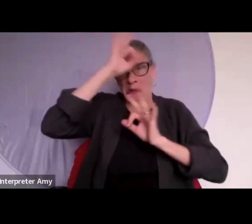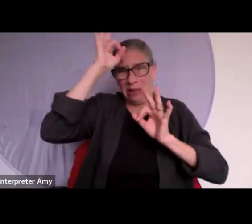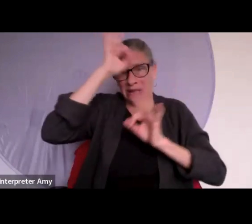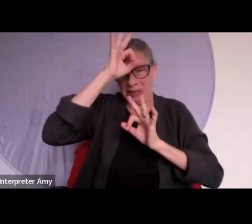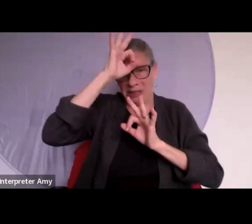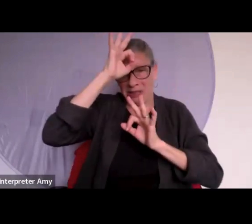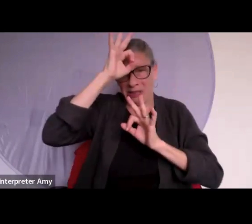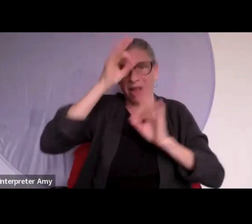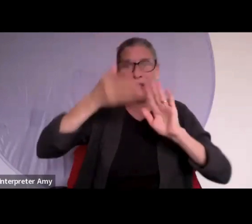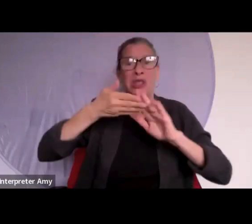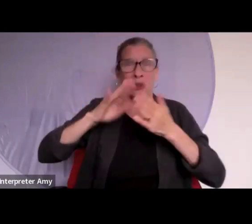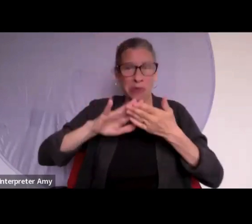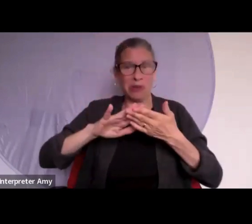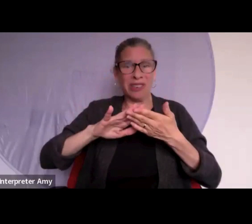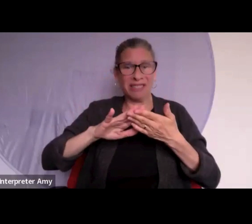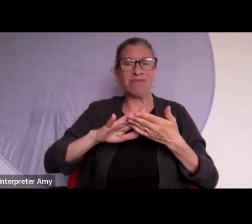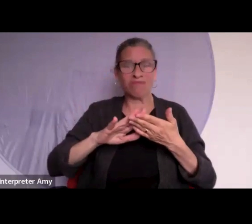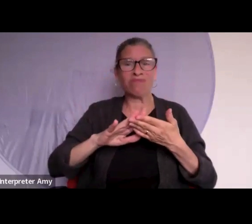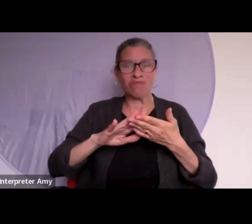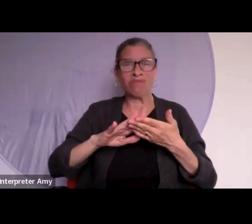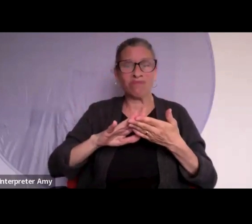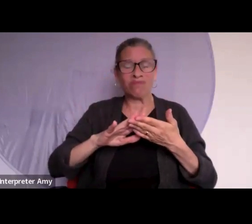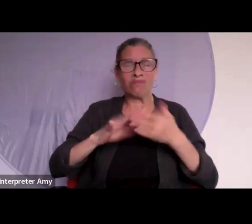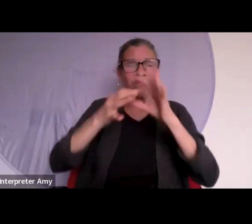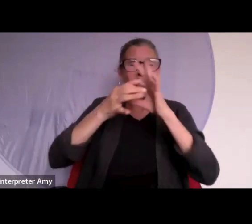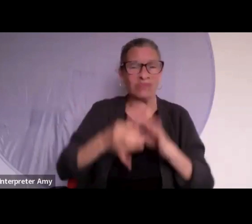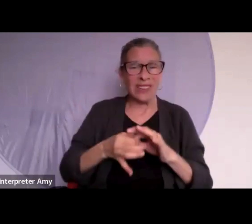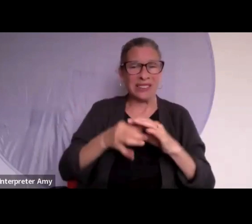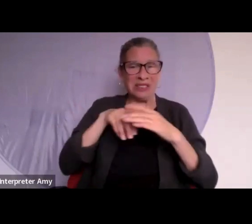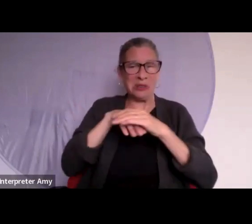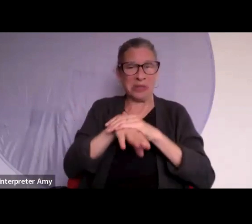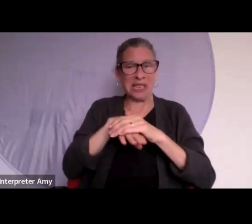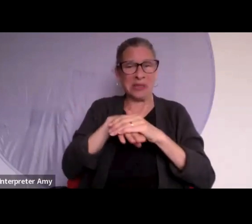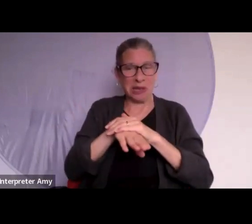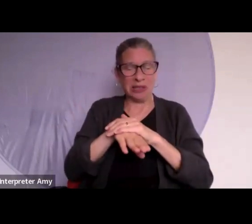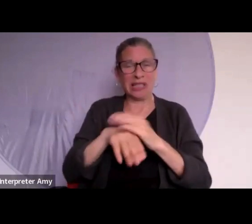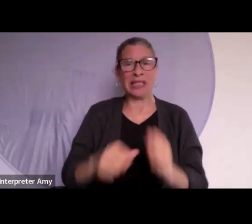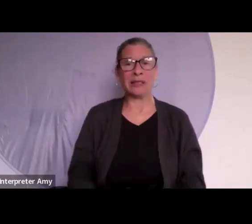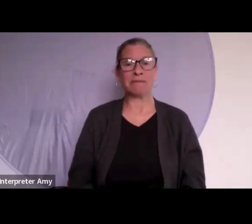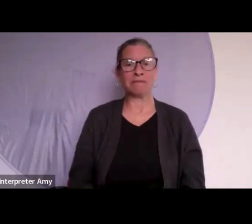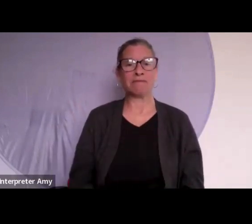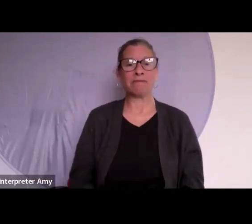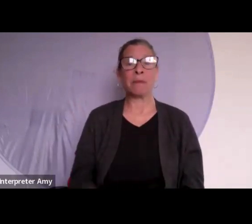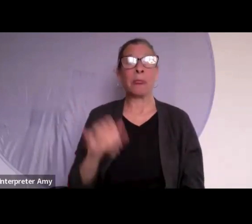community is, in terms of accessibility. Let me also note